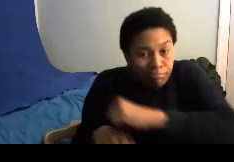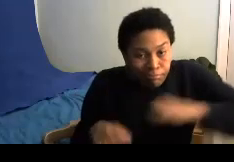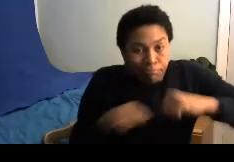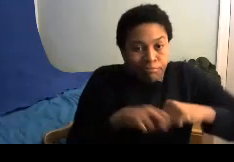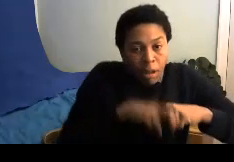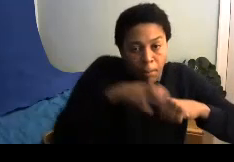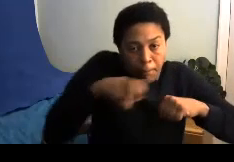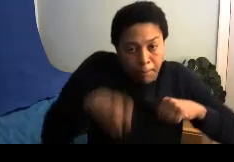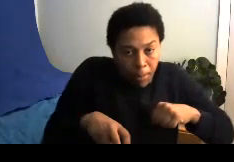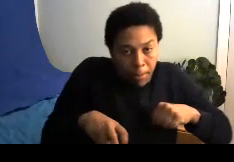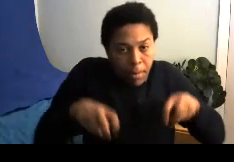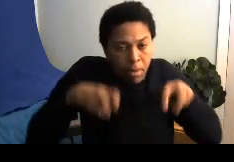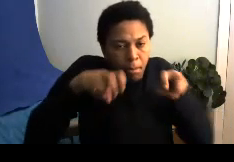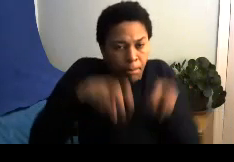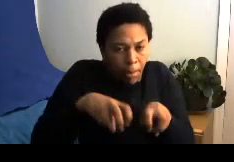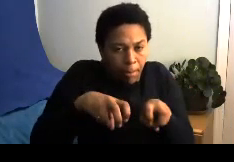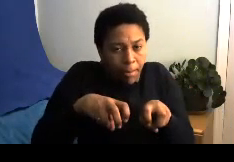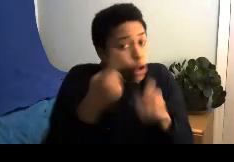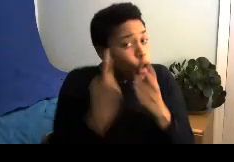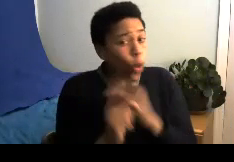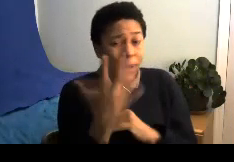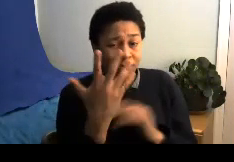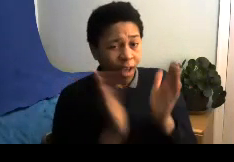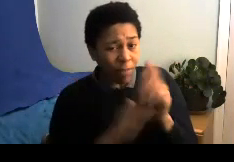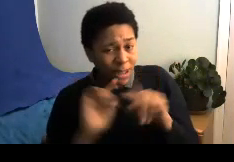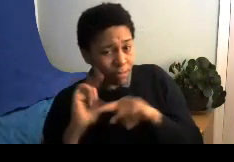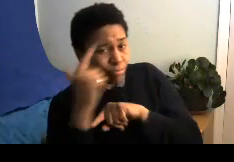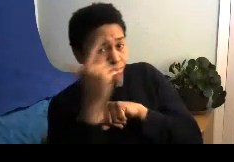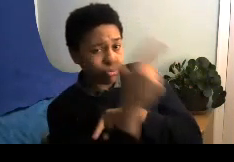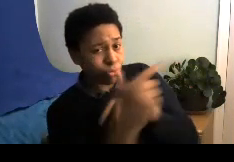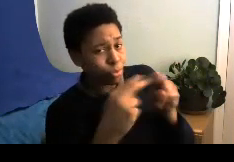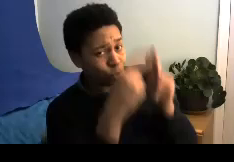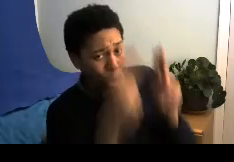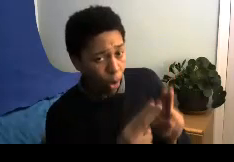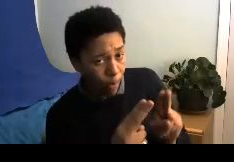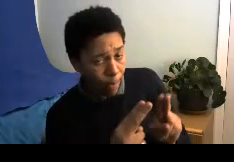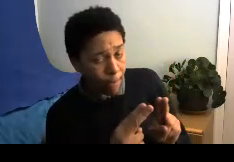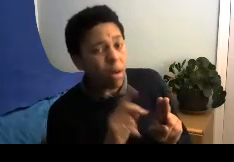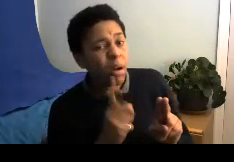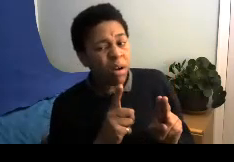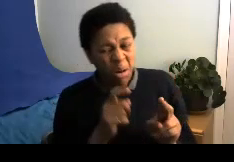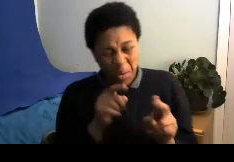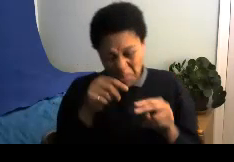house. The Escort van was filthy inside, incommensurate with